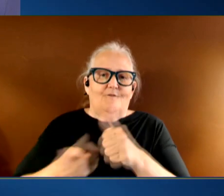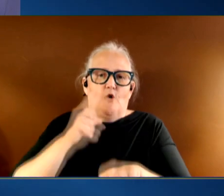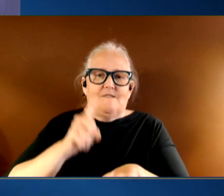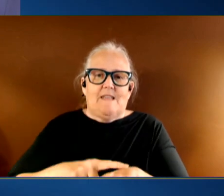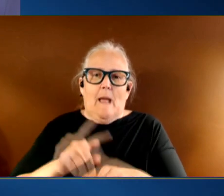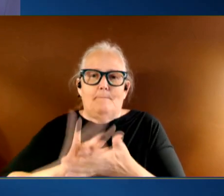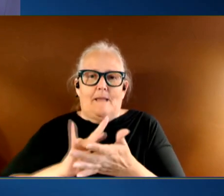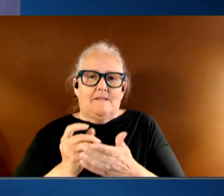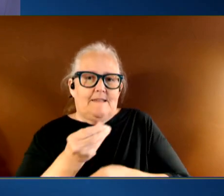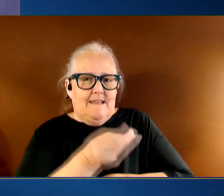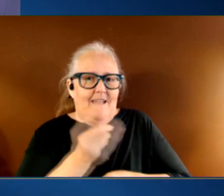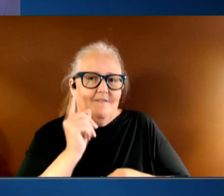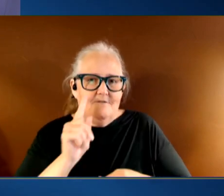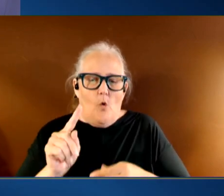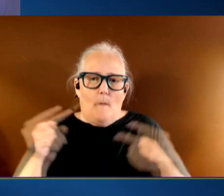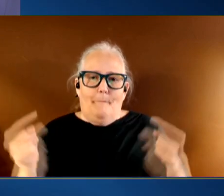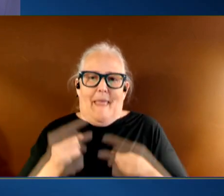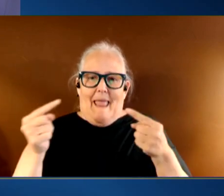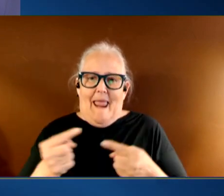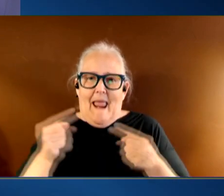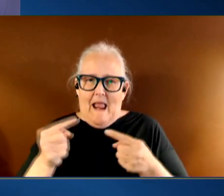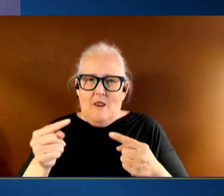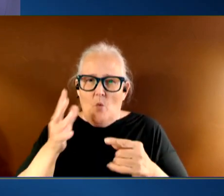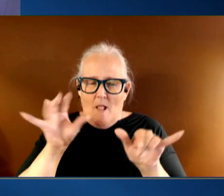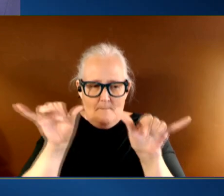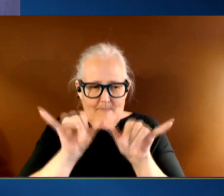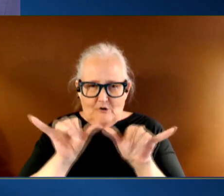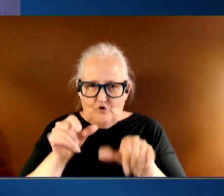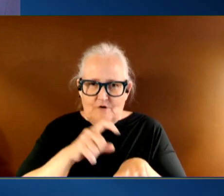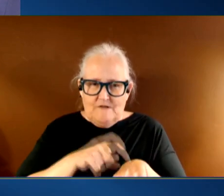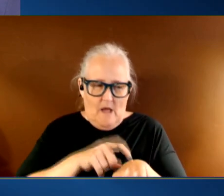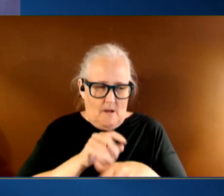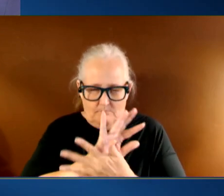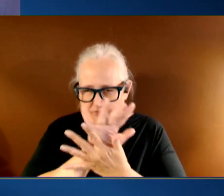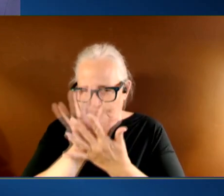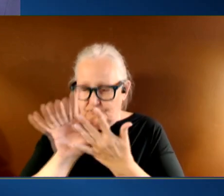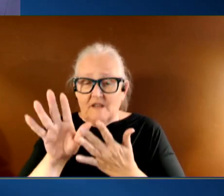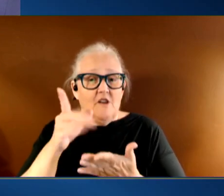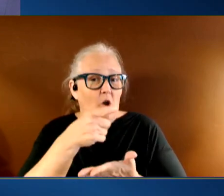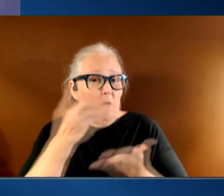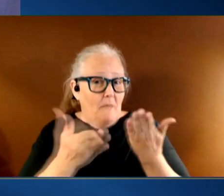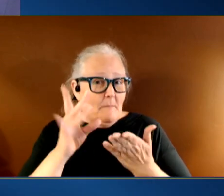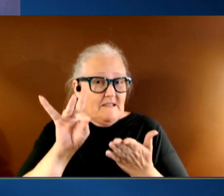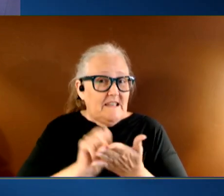thanks to everyone who may have commented on it -- and perhaps I commented a few times.